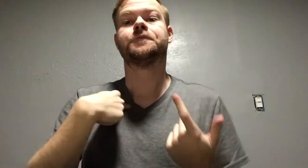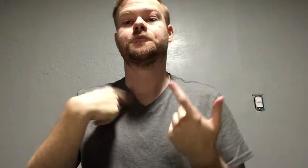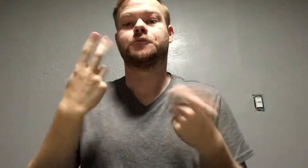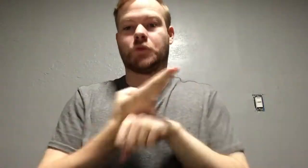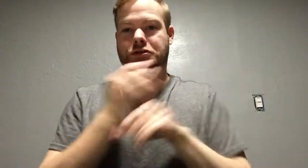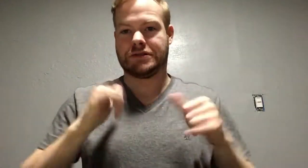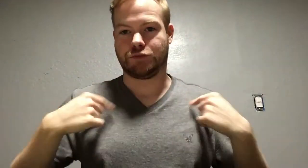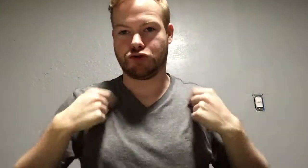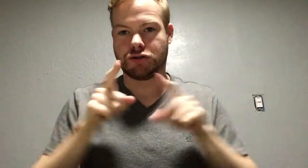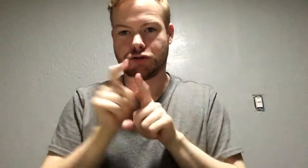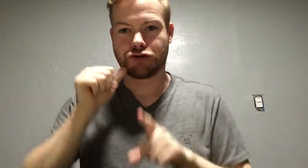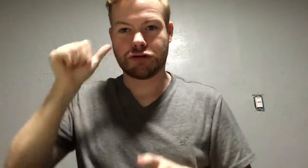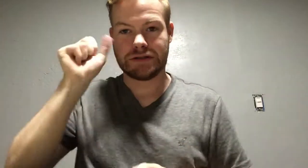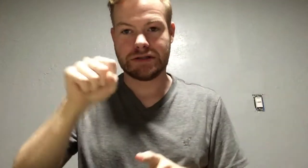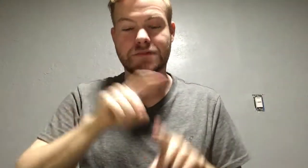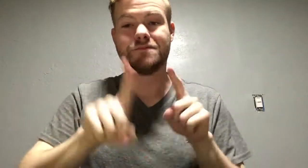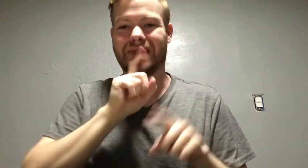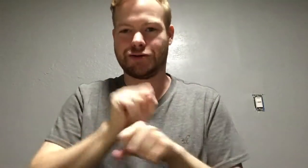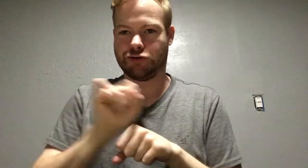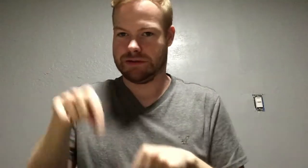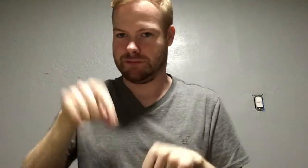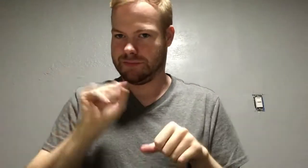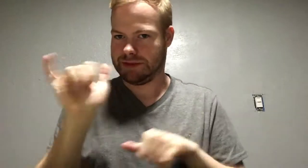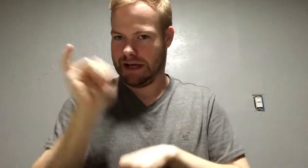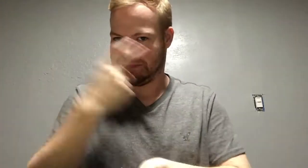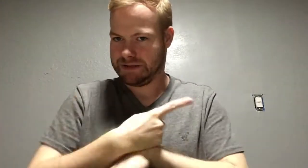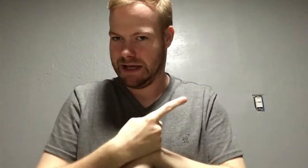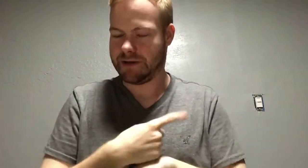I'm using the same shirt as yesterday yes, but actually, this is the same day.